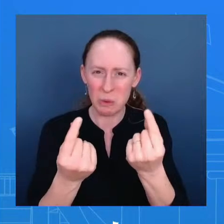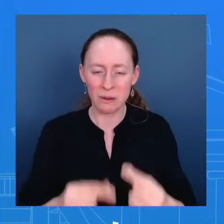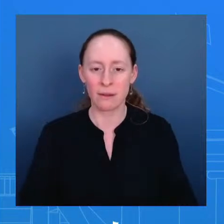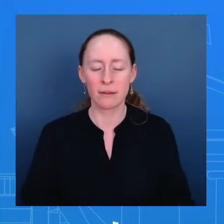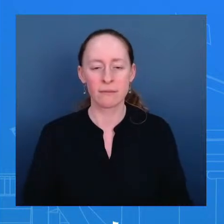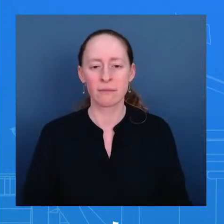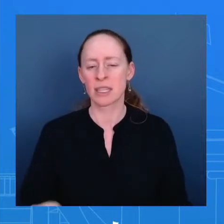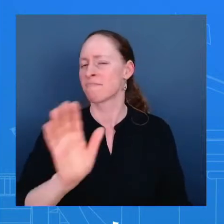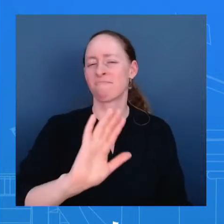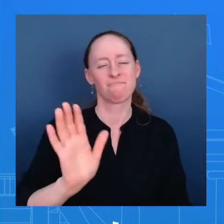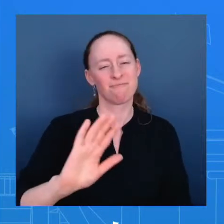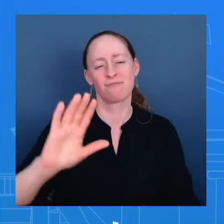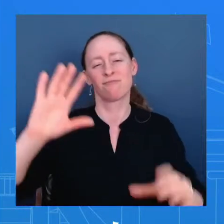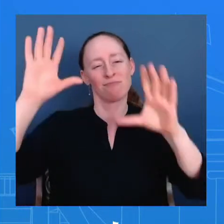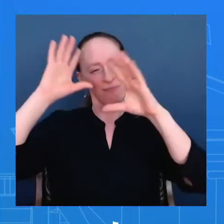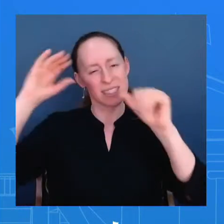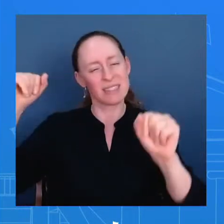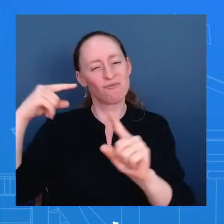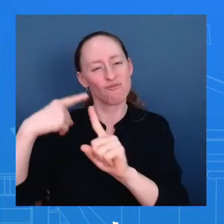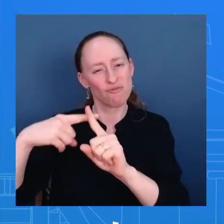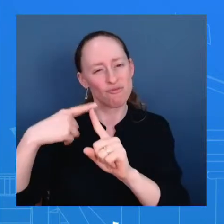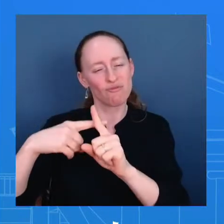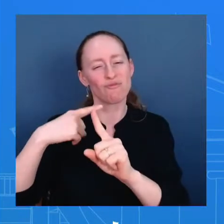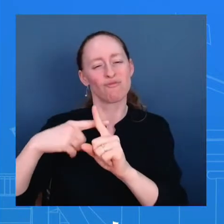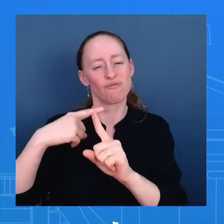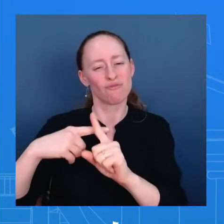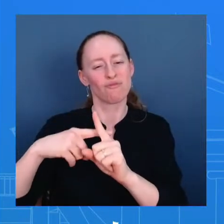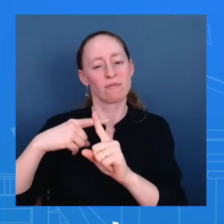You know, this could all end today if Hamas would release the wounded, the women.